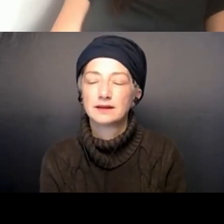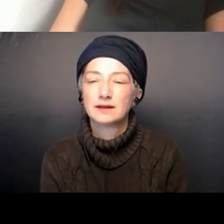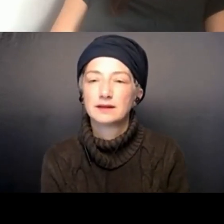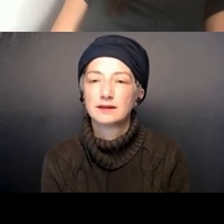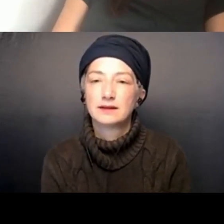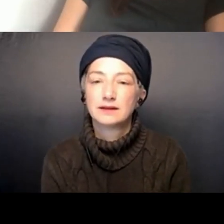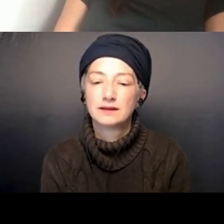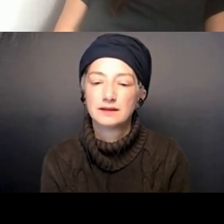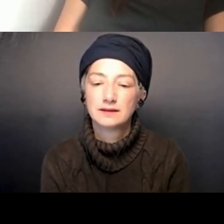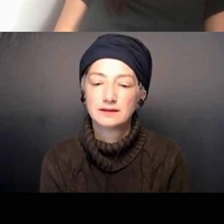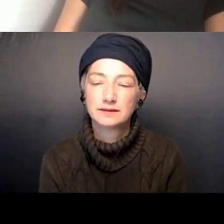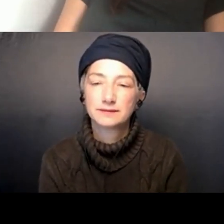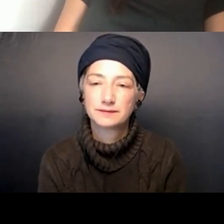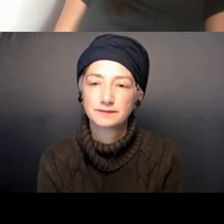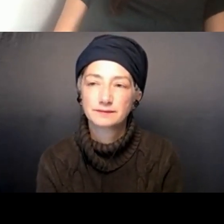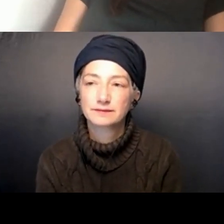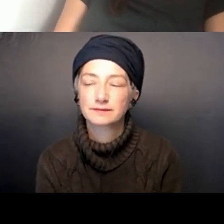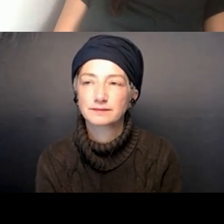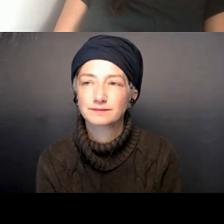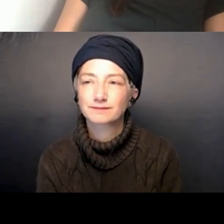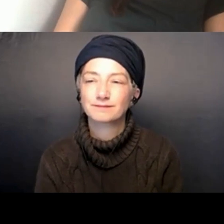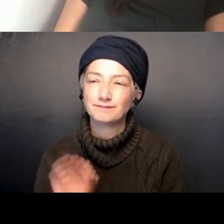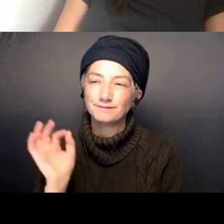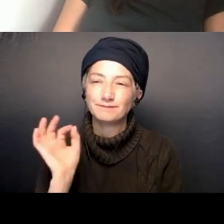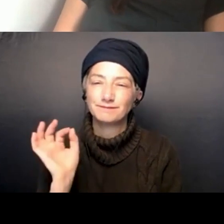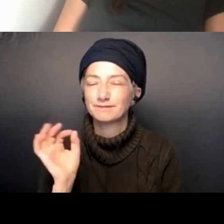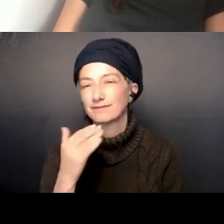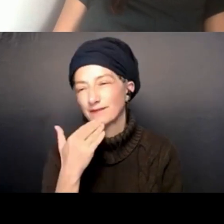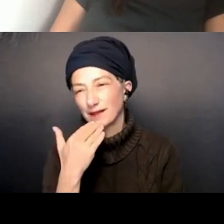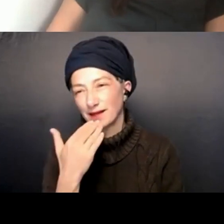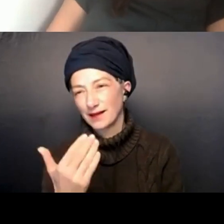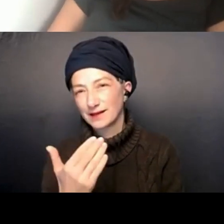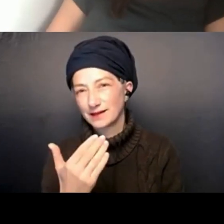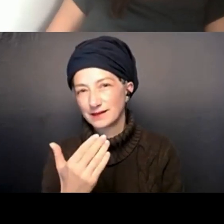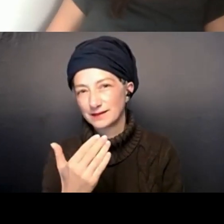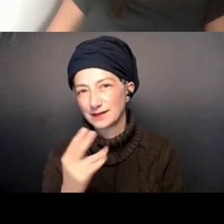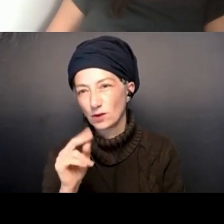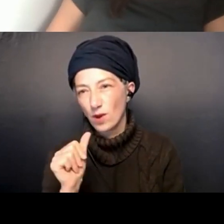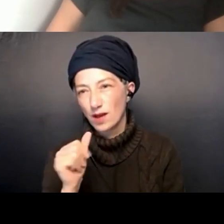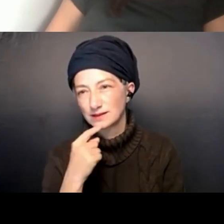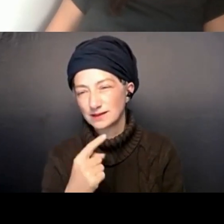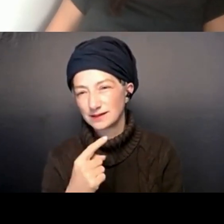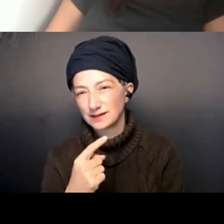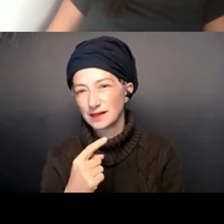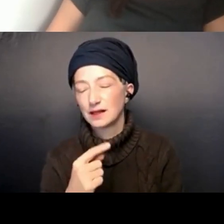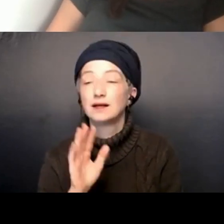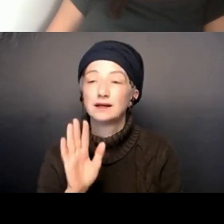Noa Winter: Yeah, thank you. That sounds really exciting. I mean, I have seen some of your shows, especially